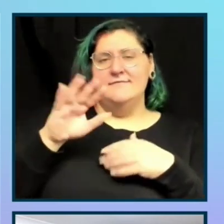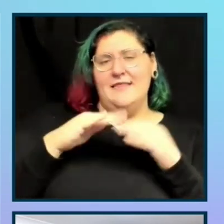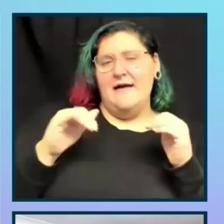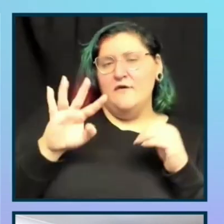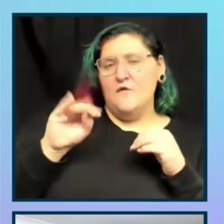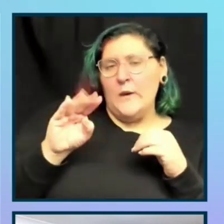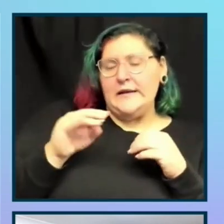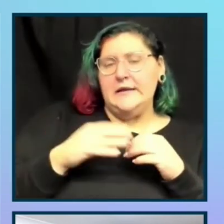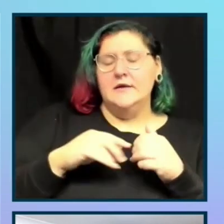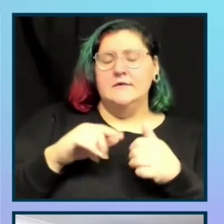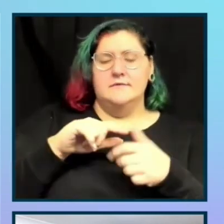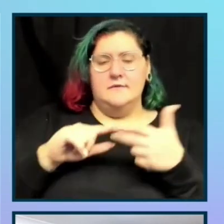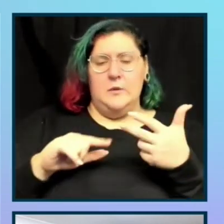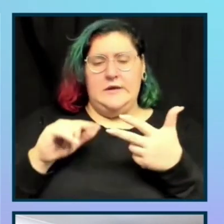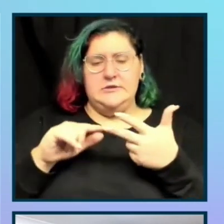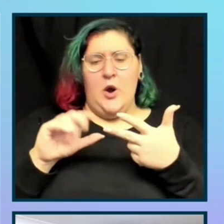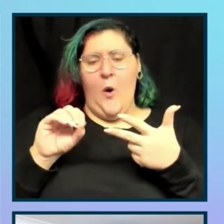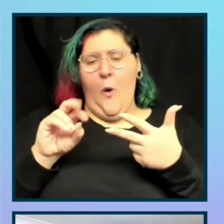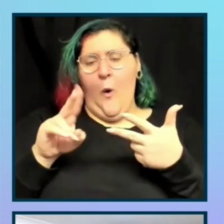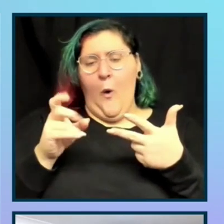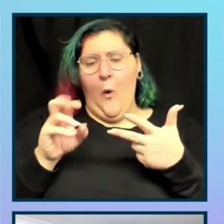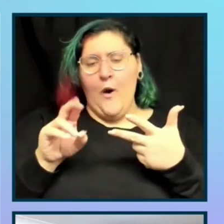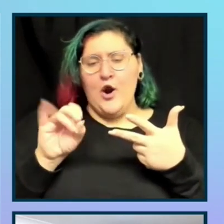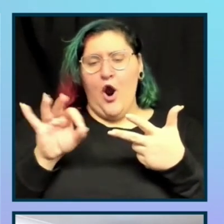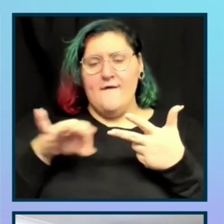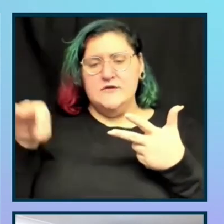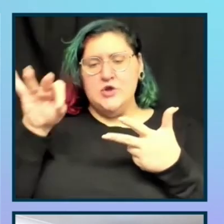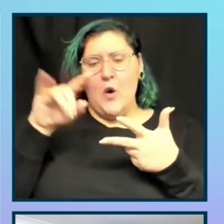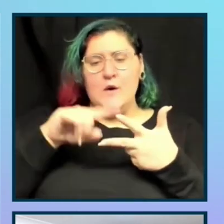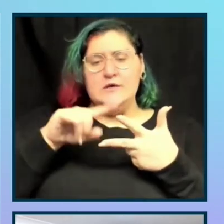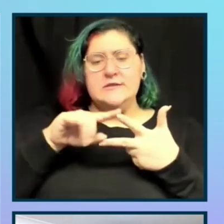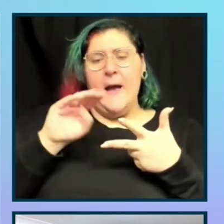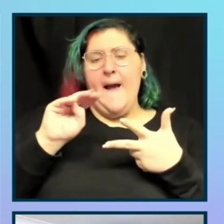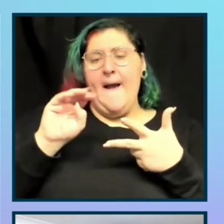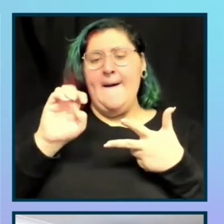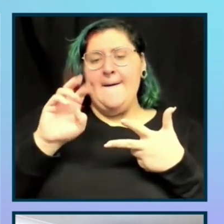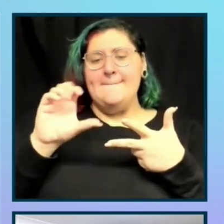Merchant Alliance and the gold holders that I was going for.